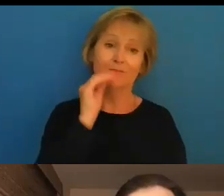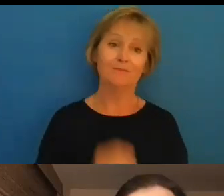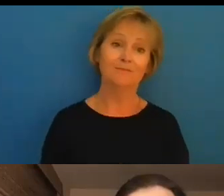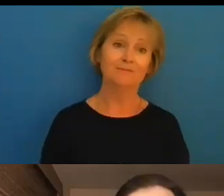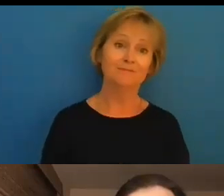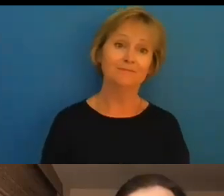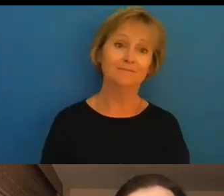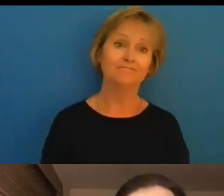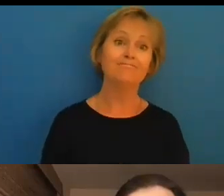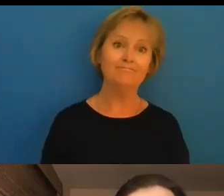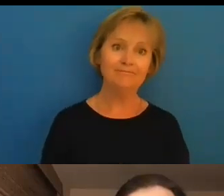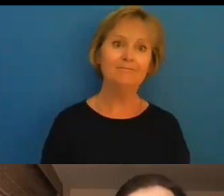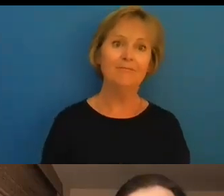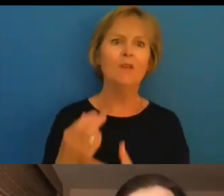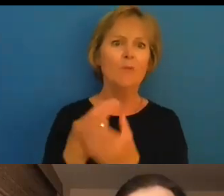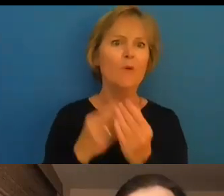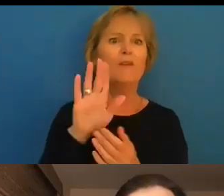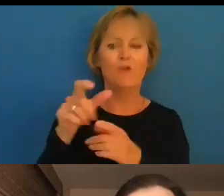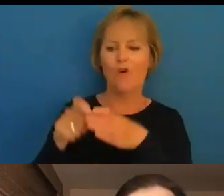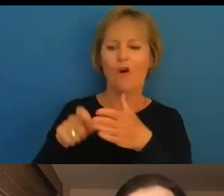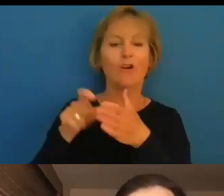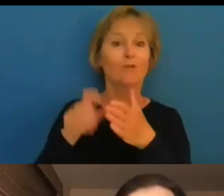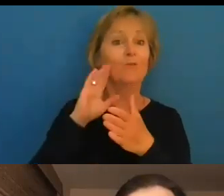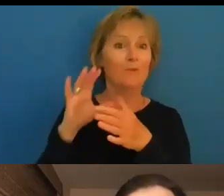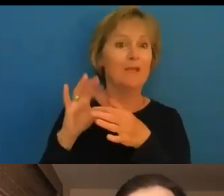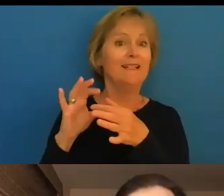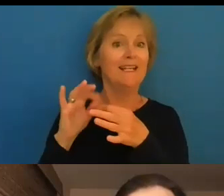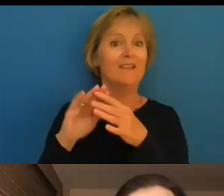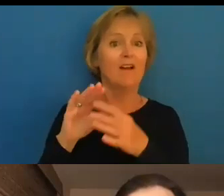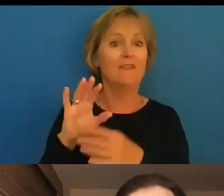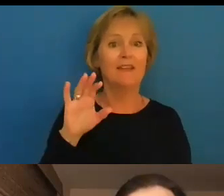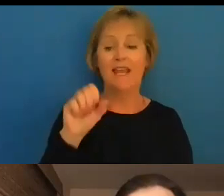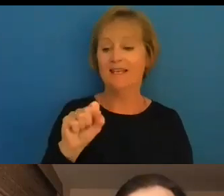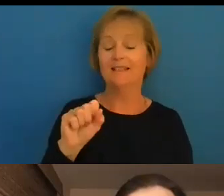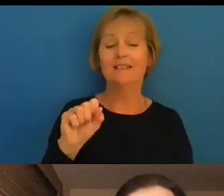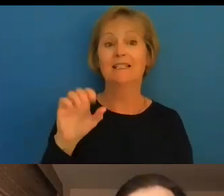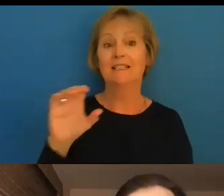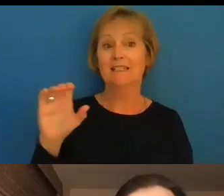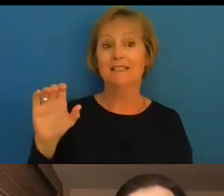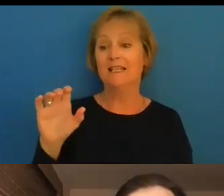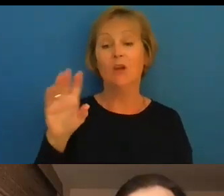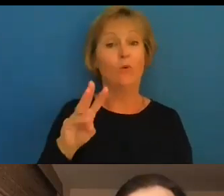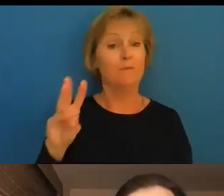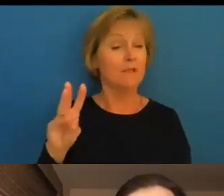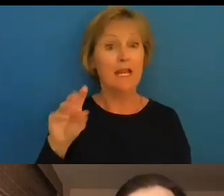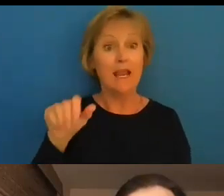Both of those articles are going to be linked as well on the SDC website Is there anything else you would like to add before we move on to the next panelist?